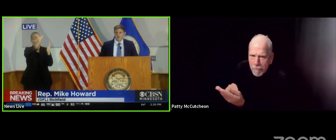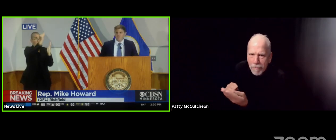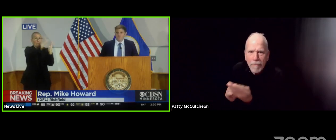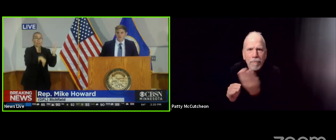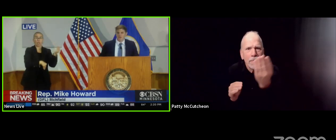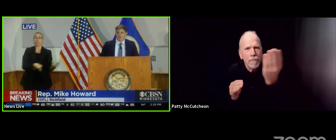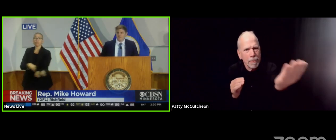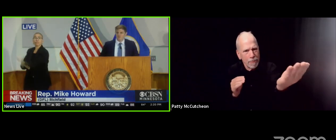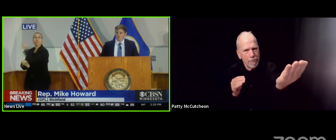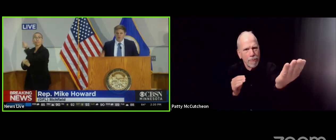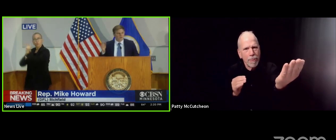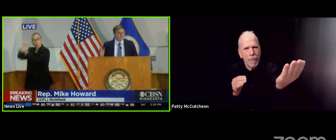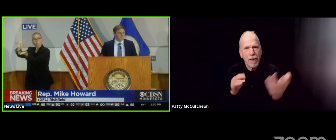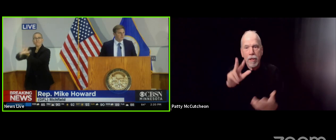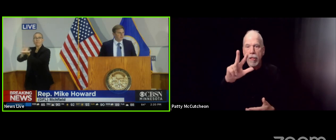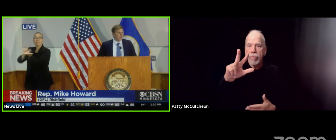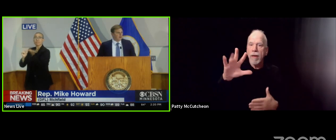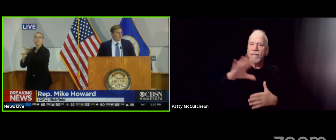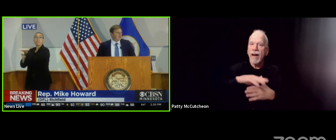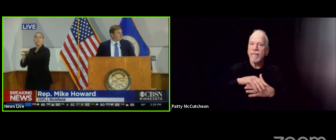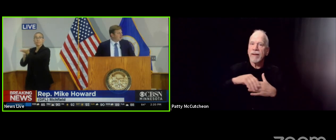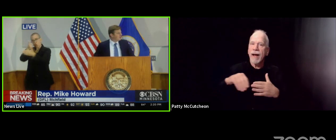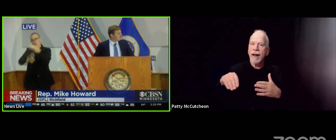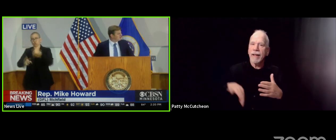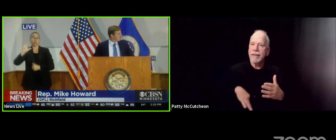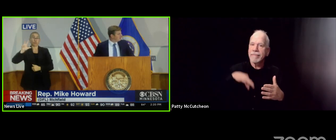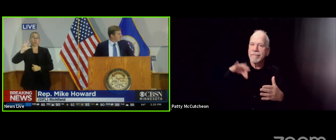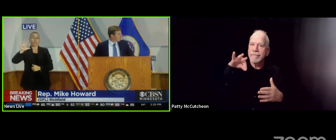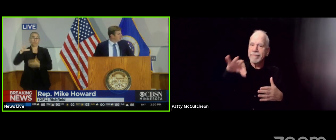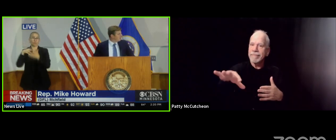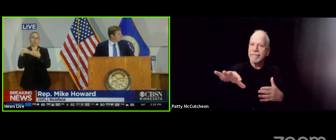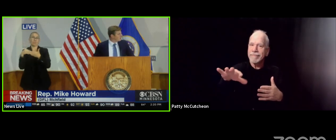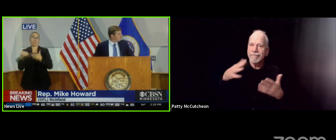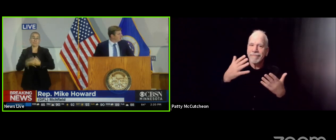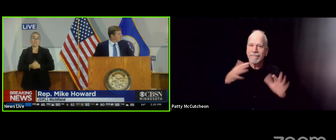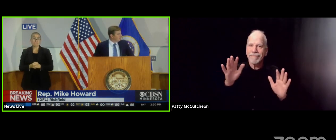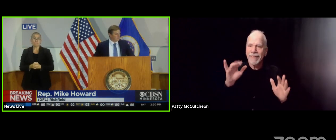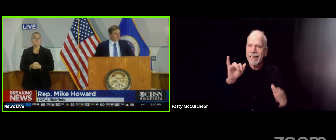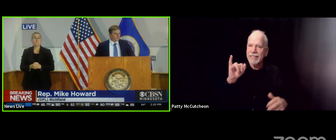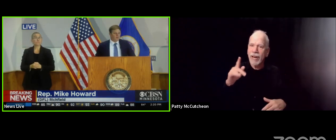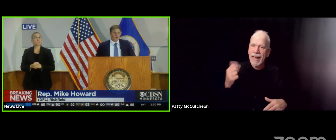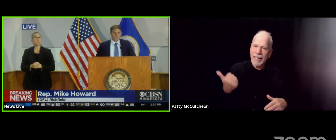SOUND LIKE A SMALL CHANGE FOR FOLKS, BUT FOR THOUSANDS OF